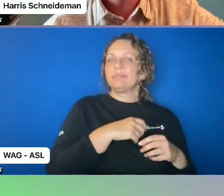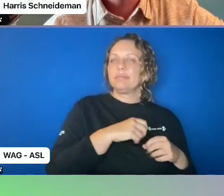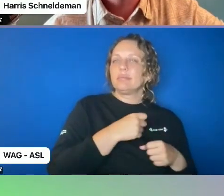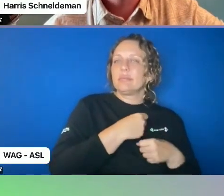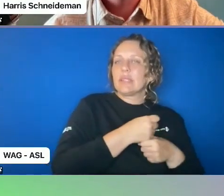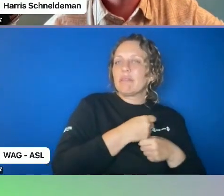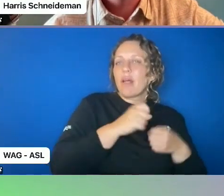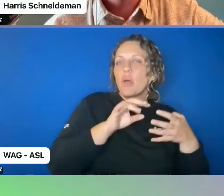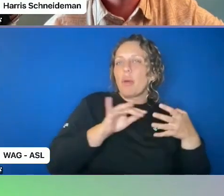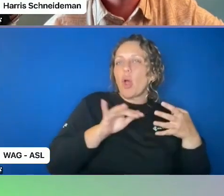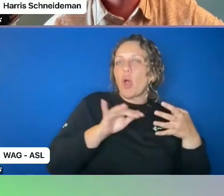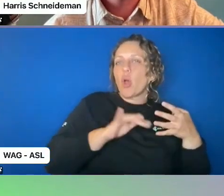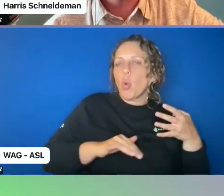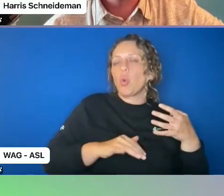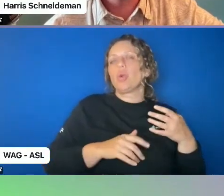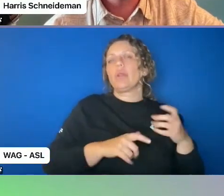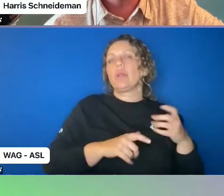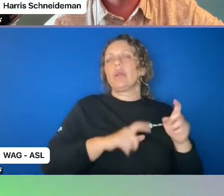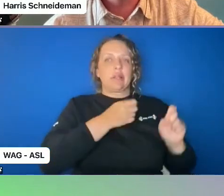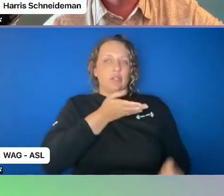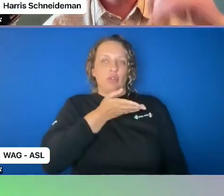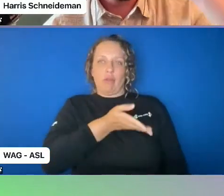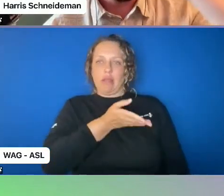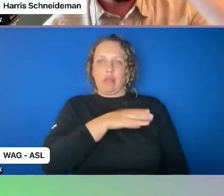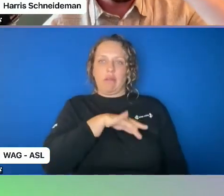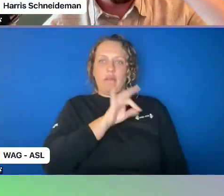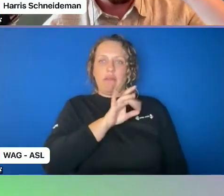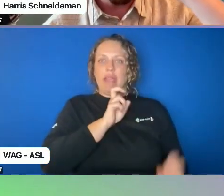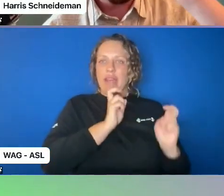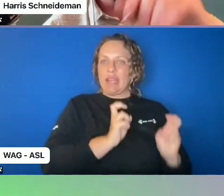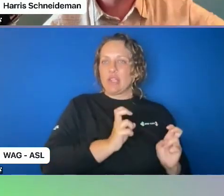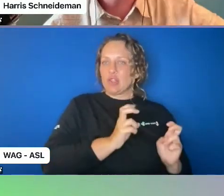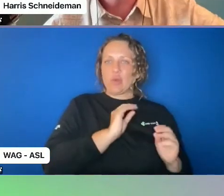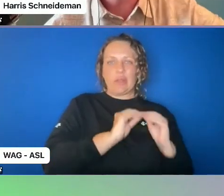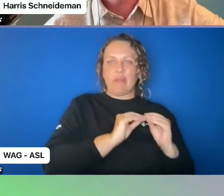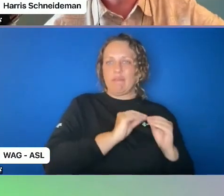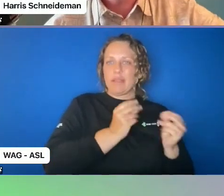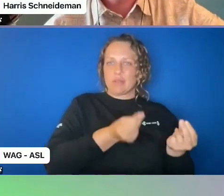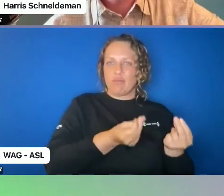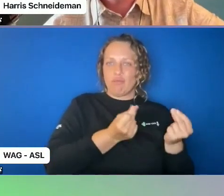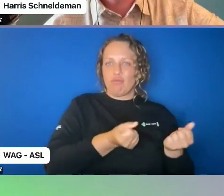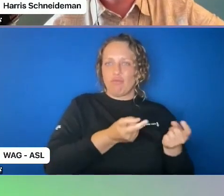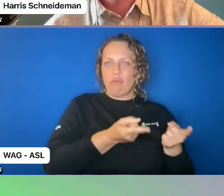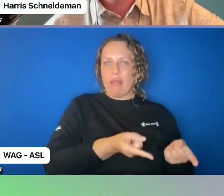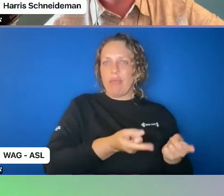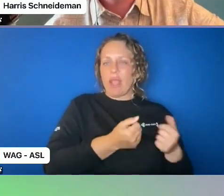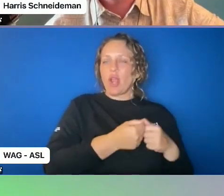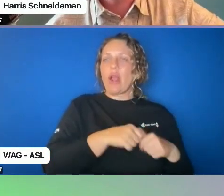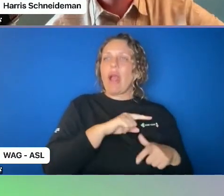test it right there, find any issues, they fix them right there. And once they get a clean report,